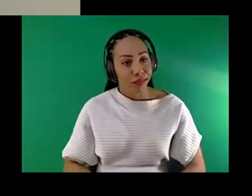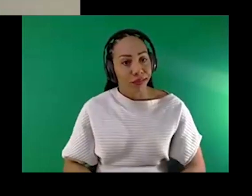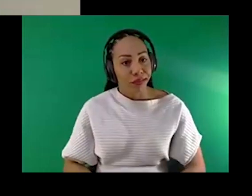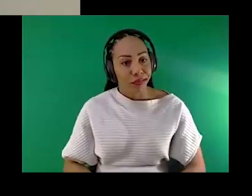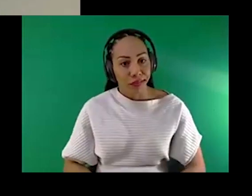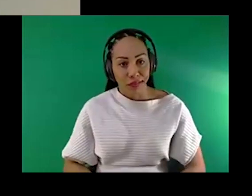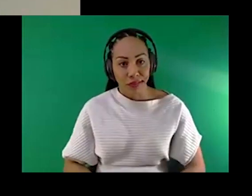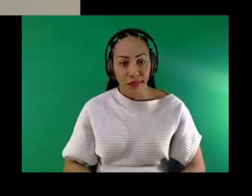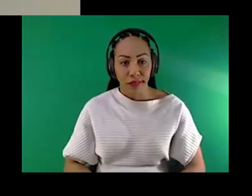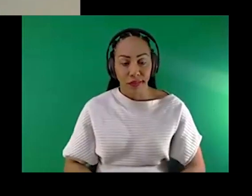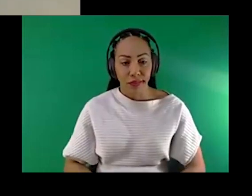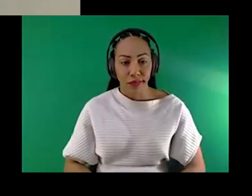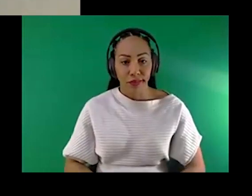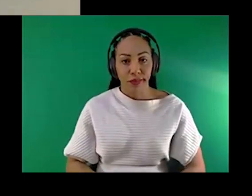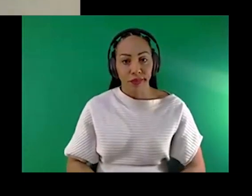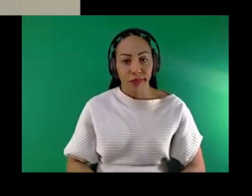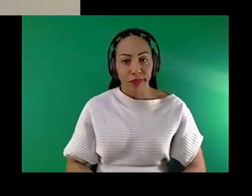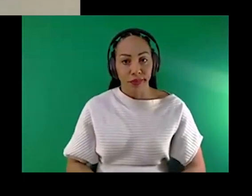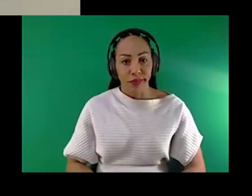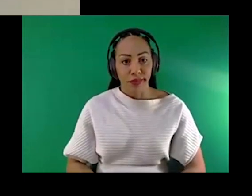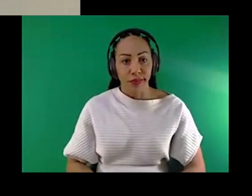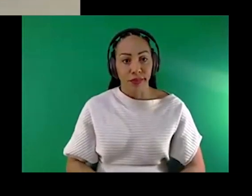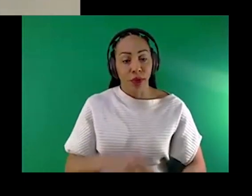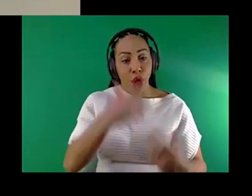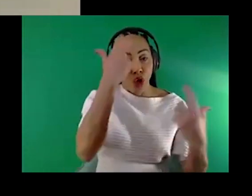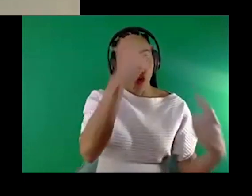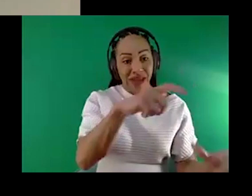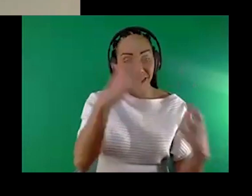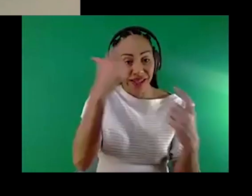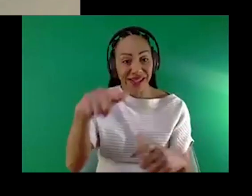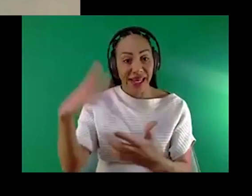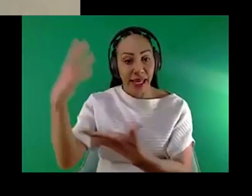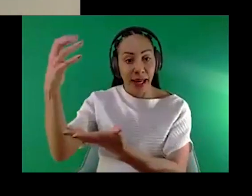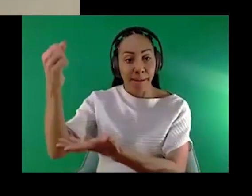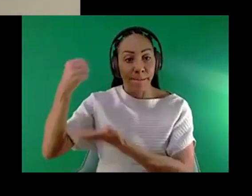allocated to each residency is non-repayable um and if it will be given to the host organisation